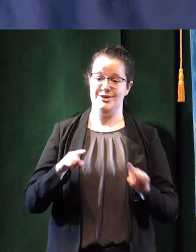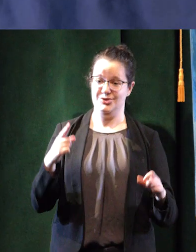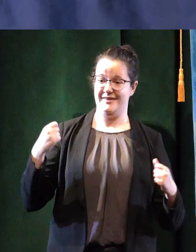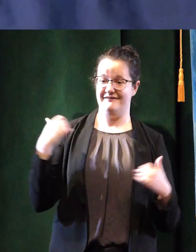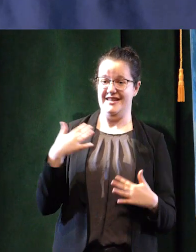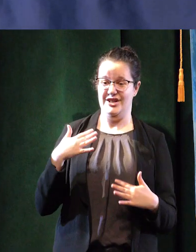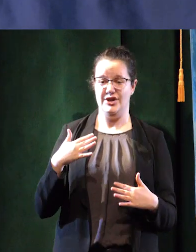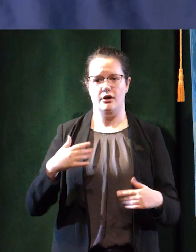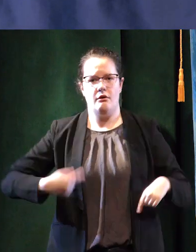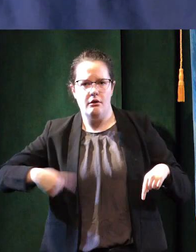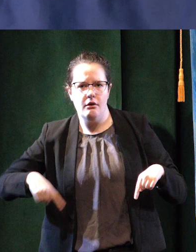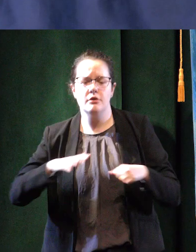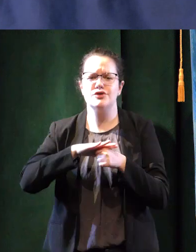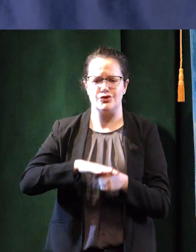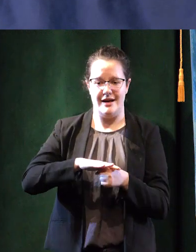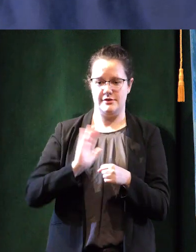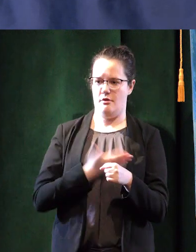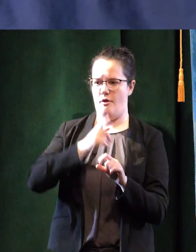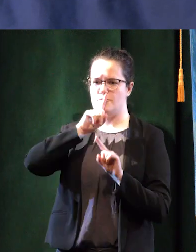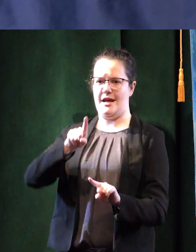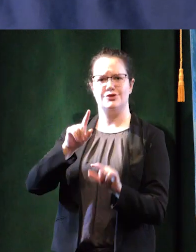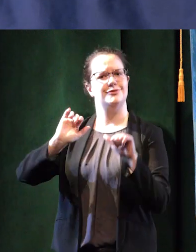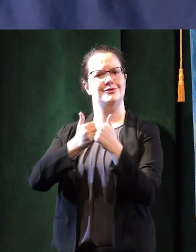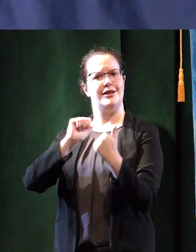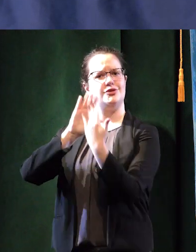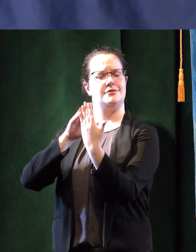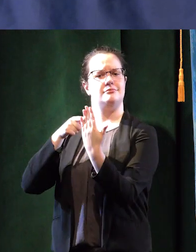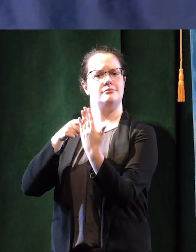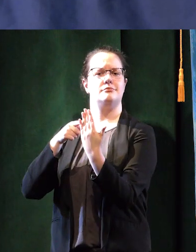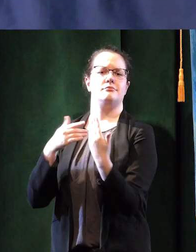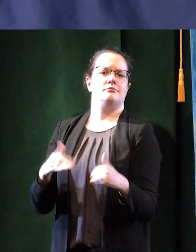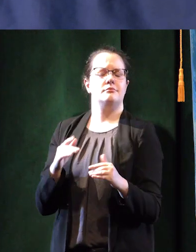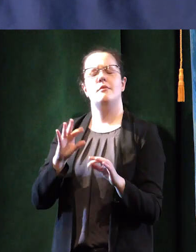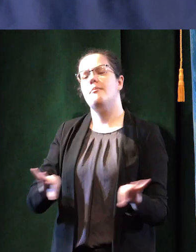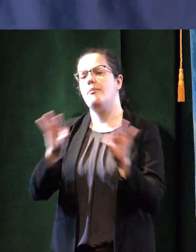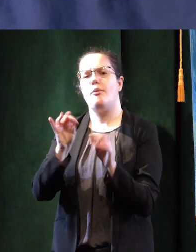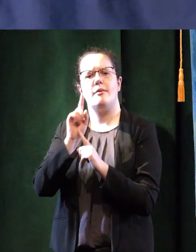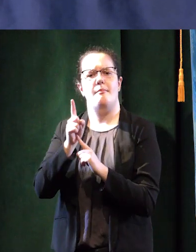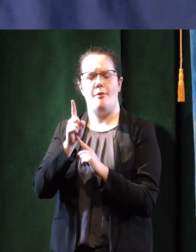fear anxiety and stress and face those challenges can be a defining moment we